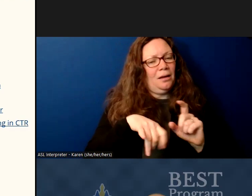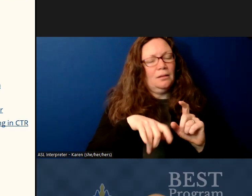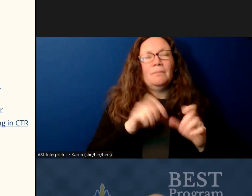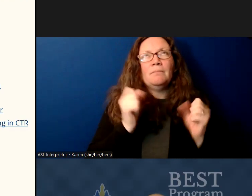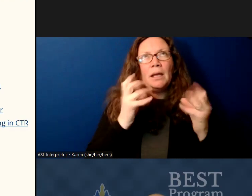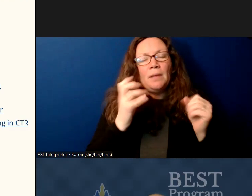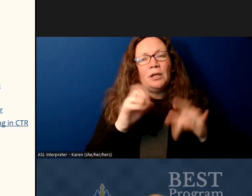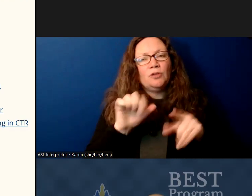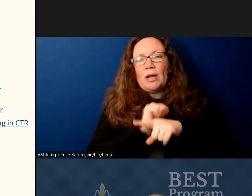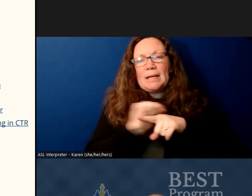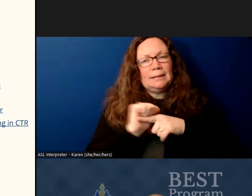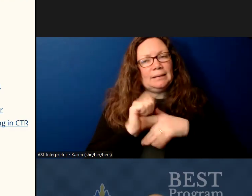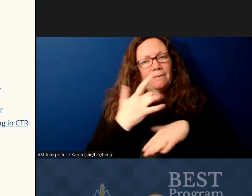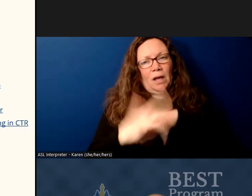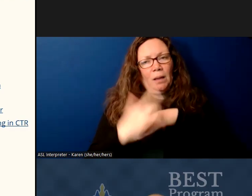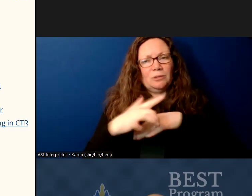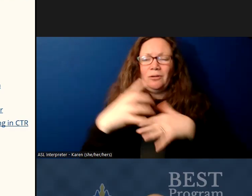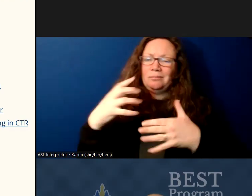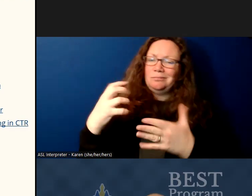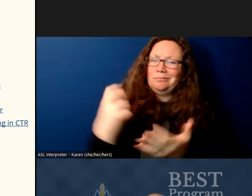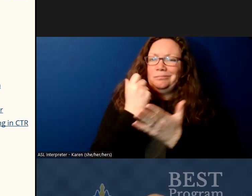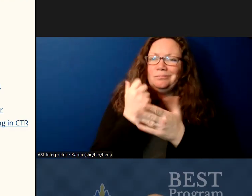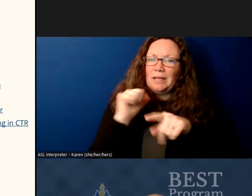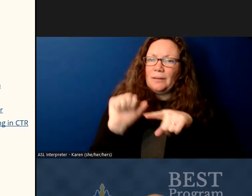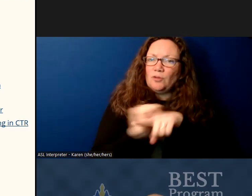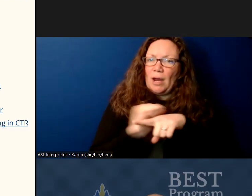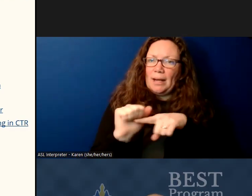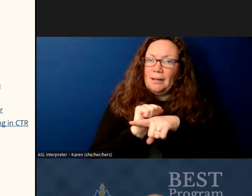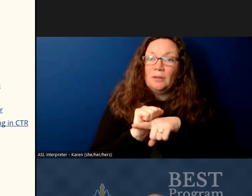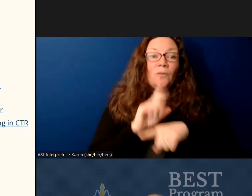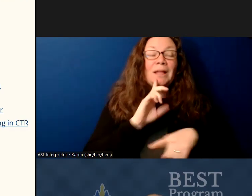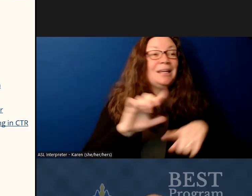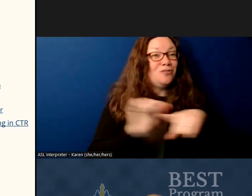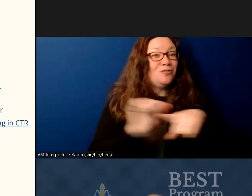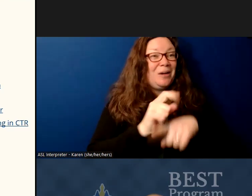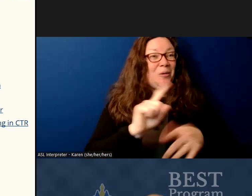It's helpful to take the training once and continue to retake it. As a refresher.